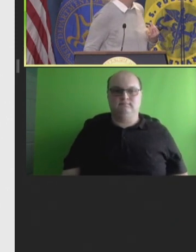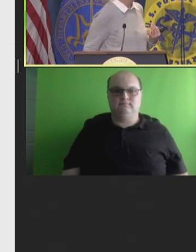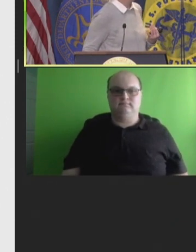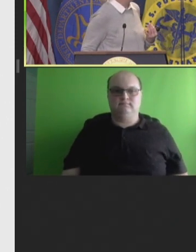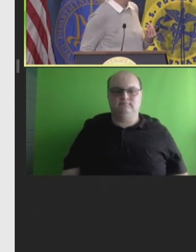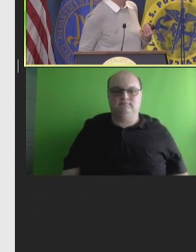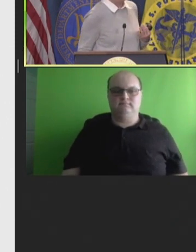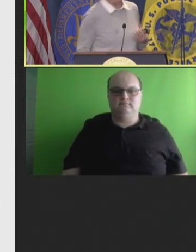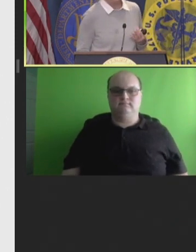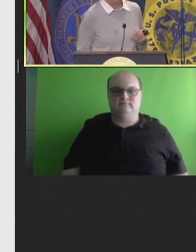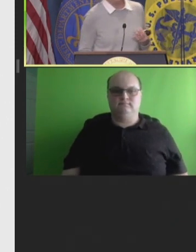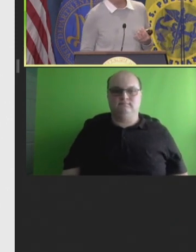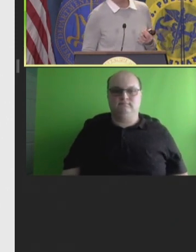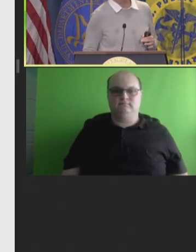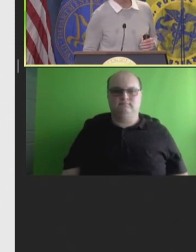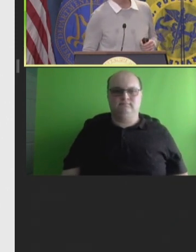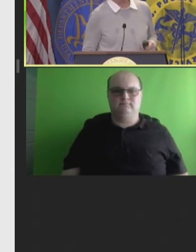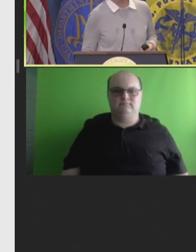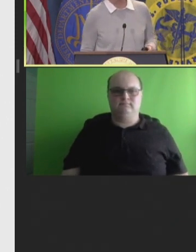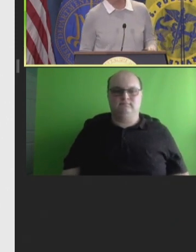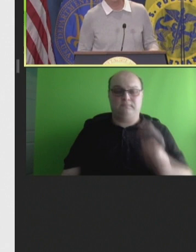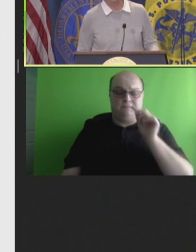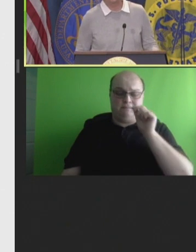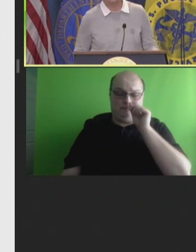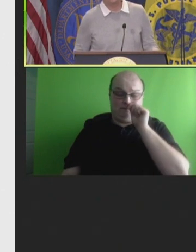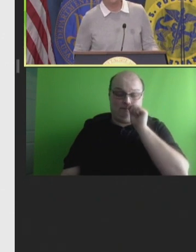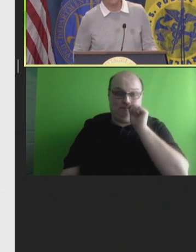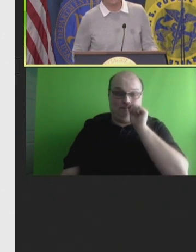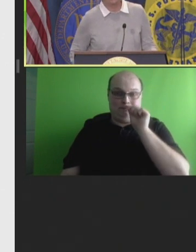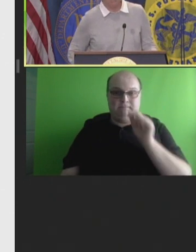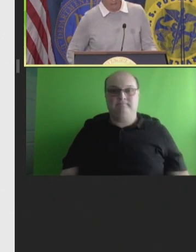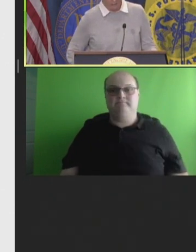So, I wanted to share this data with you to show you that